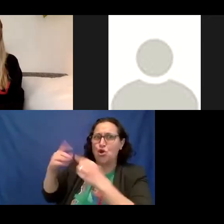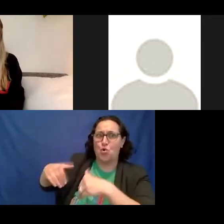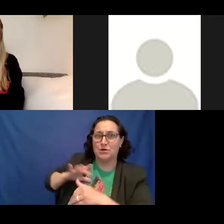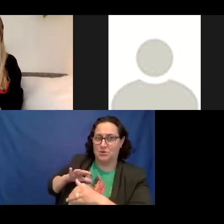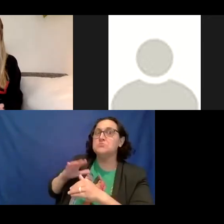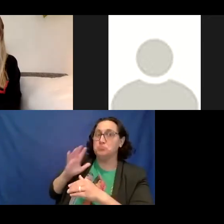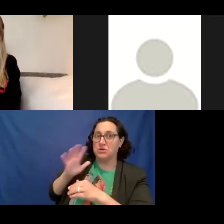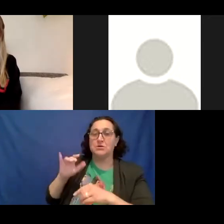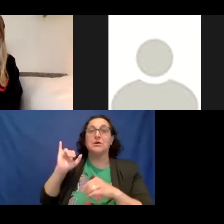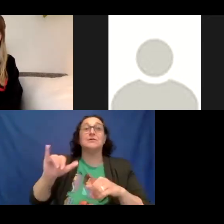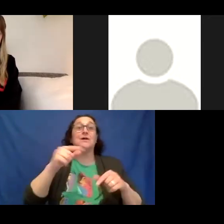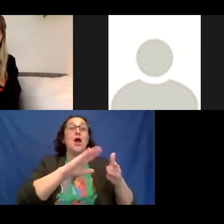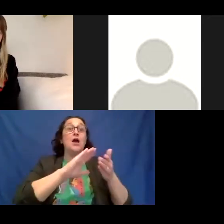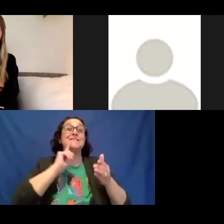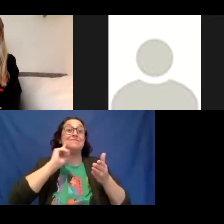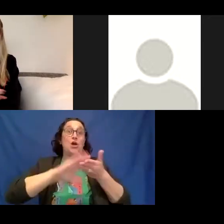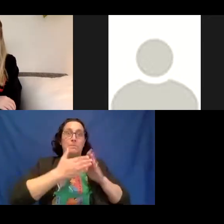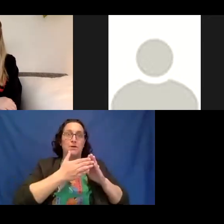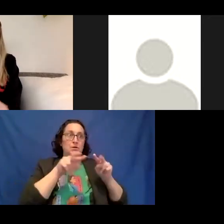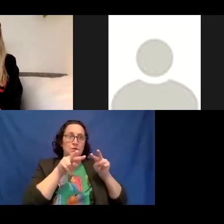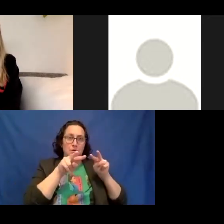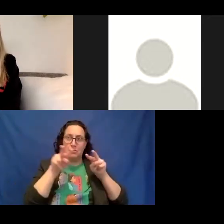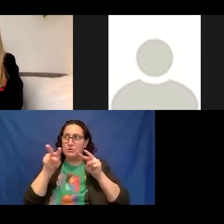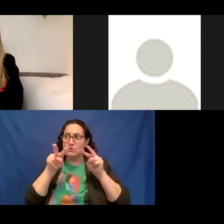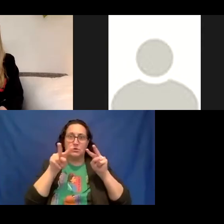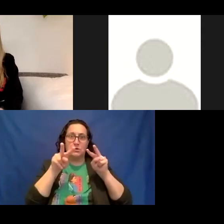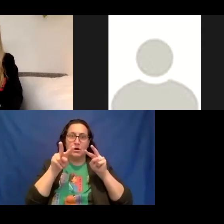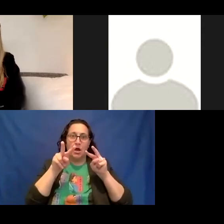educators were really focused on giving Deaf children access to English and